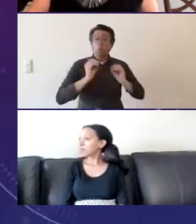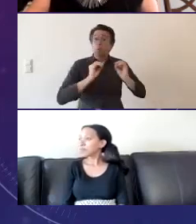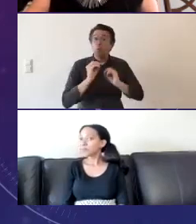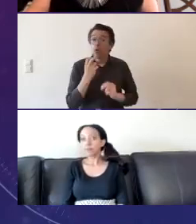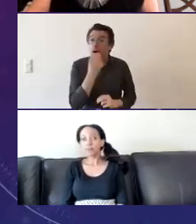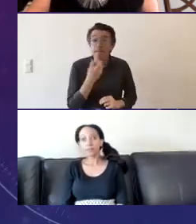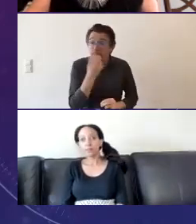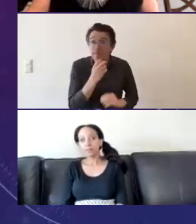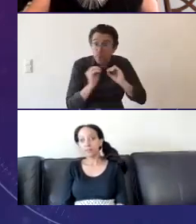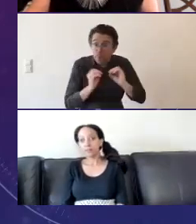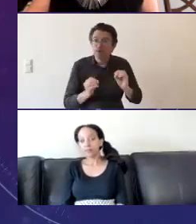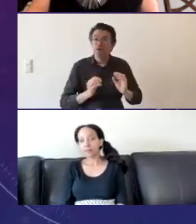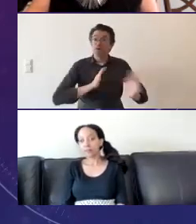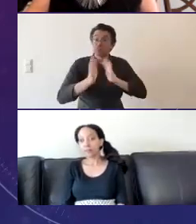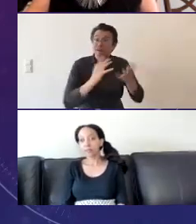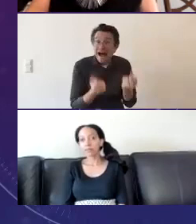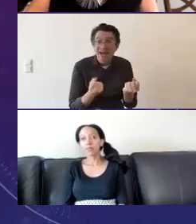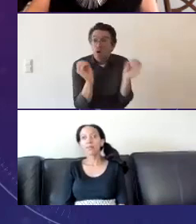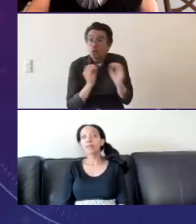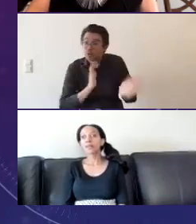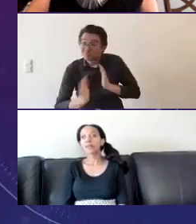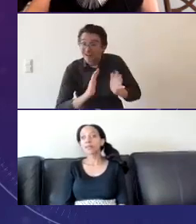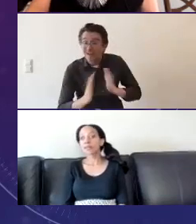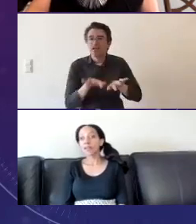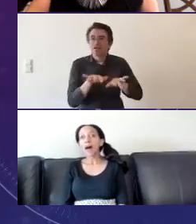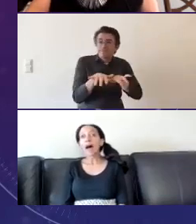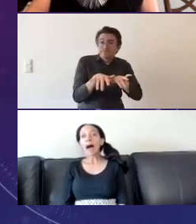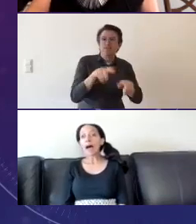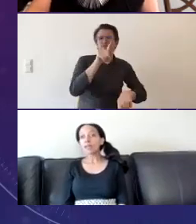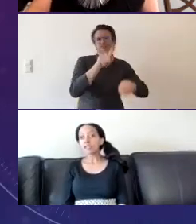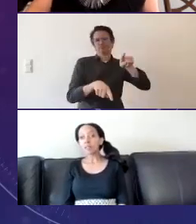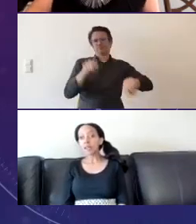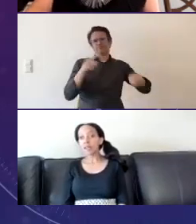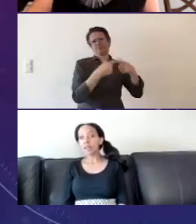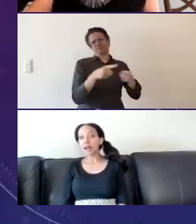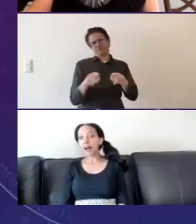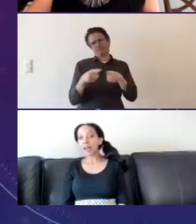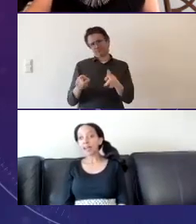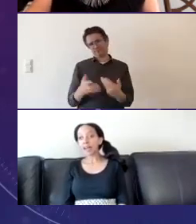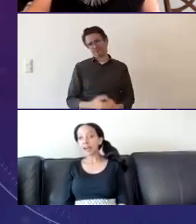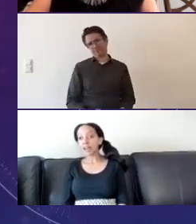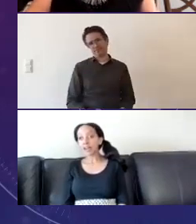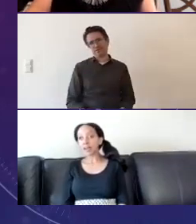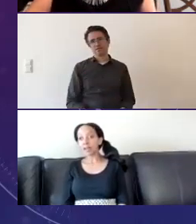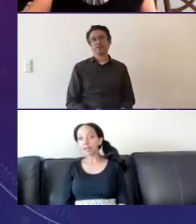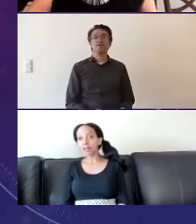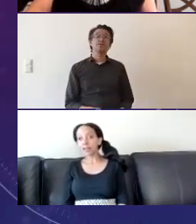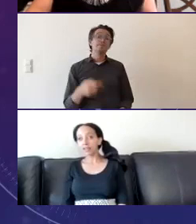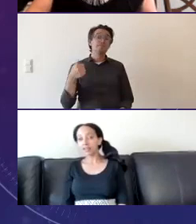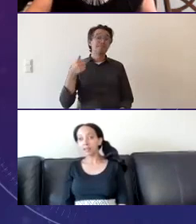somebody who was blind that could mean different thing to speaking hi Kerry